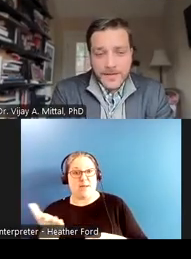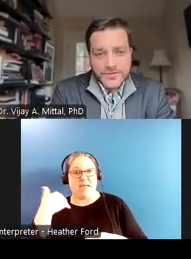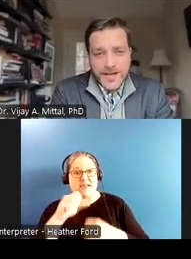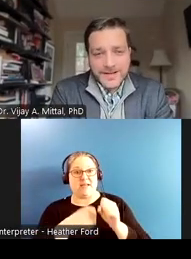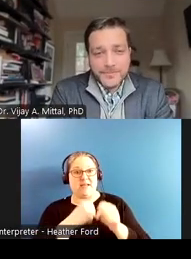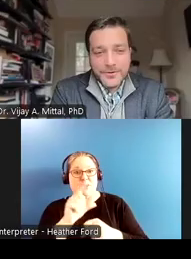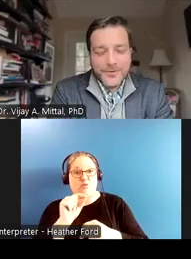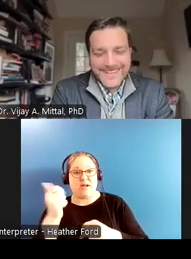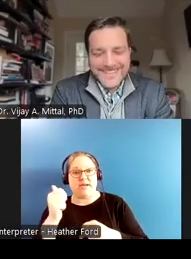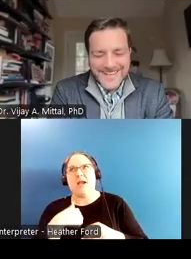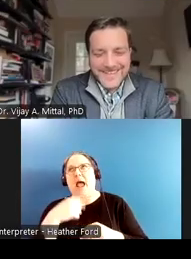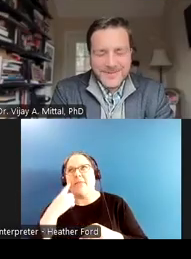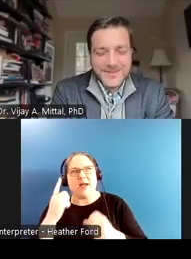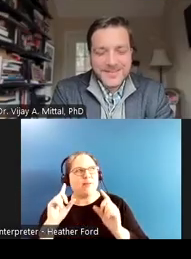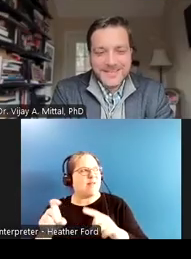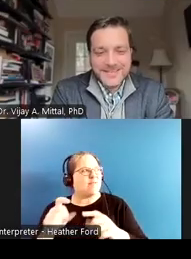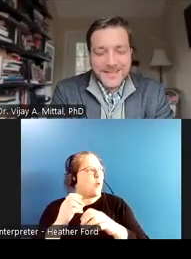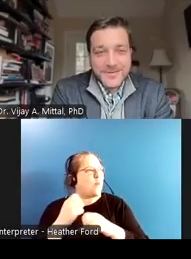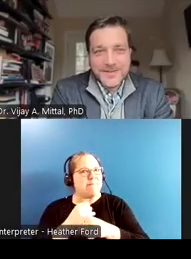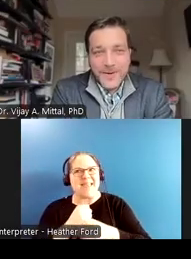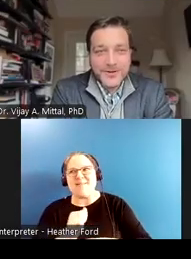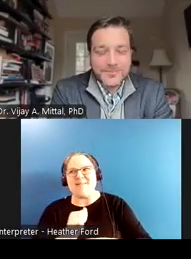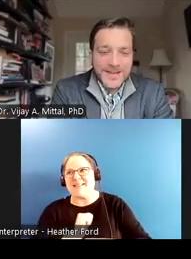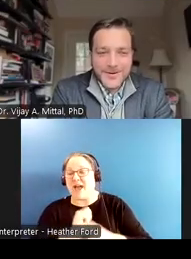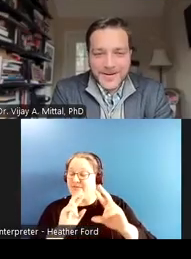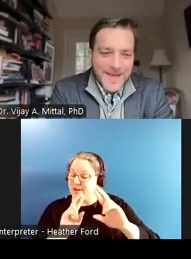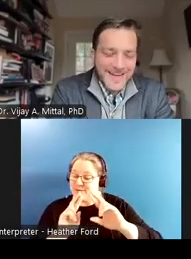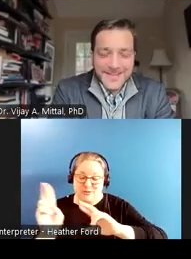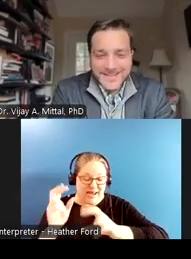RadioShack and build one of these things. I was all set. They used a record player and a magnet